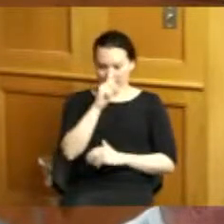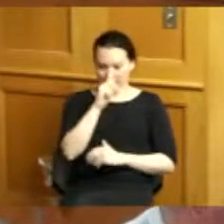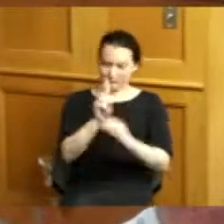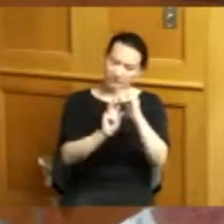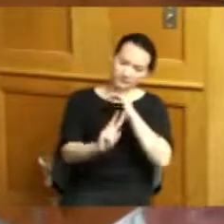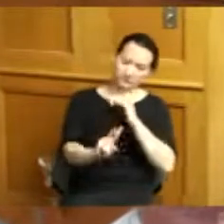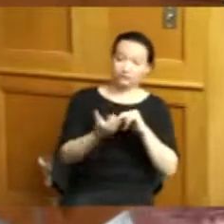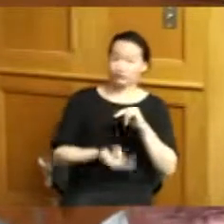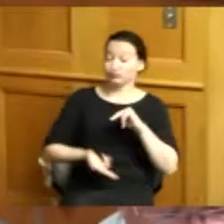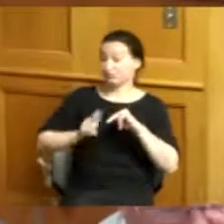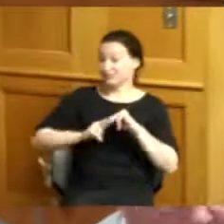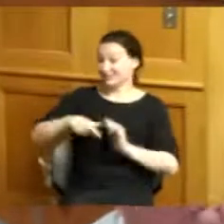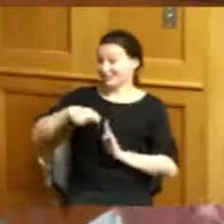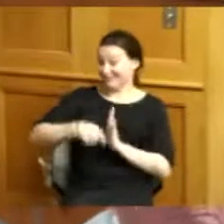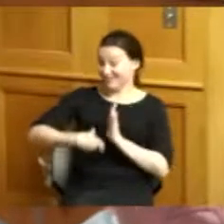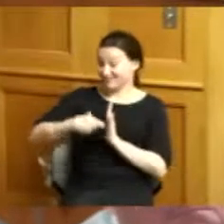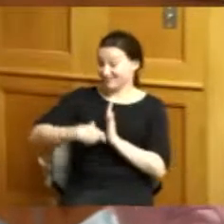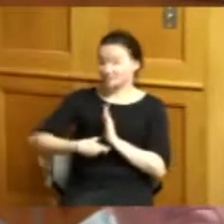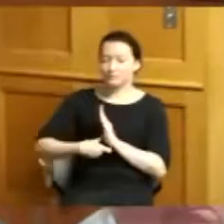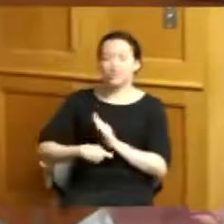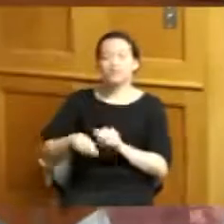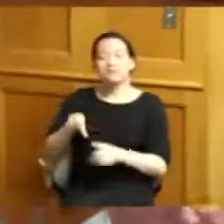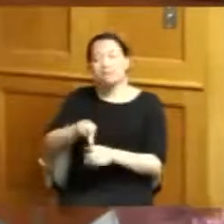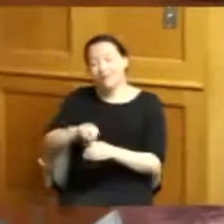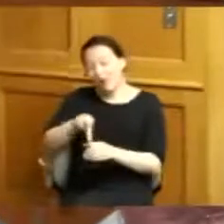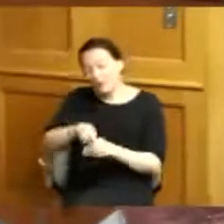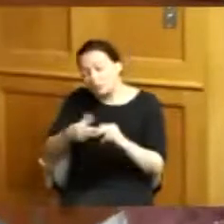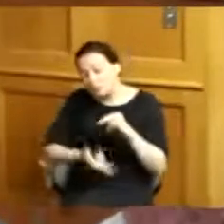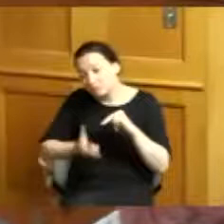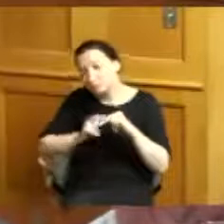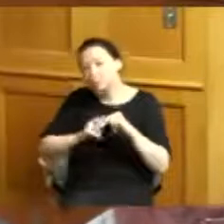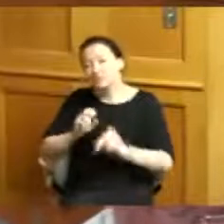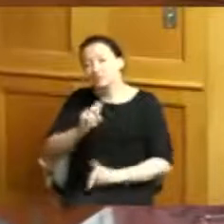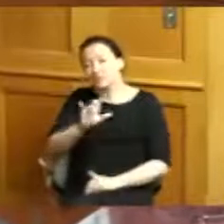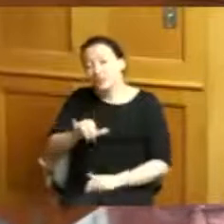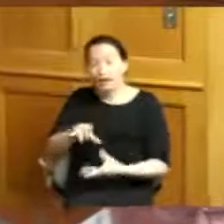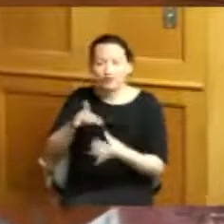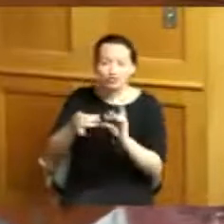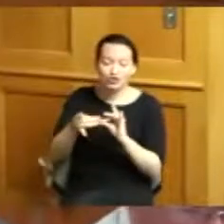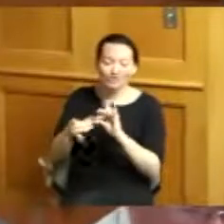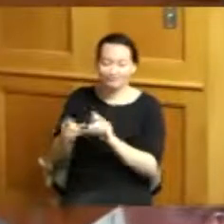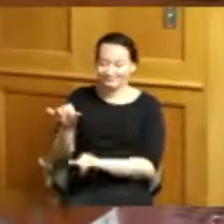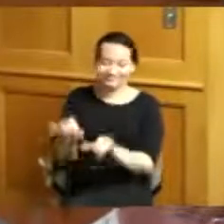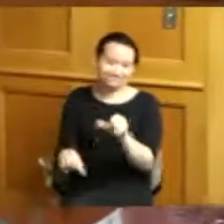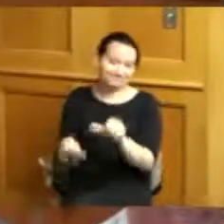increased costs are attributable to higher fuel costs and supply chain uncertainties impacting